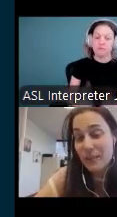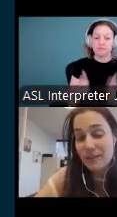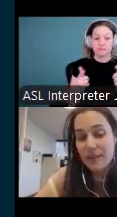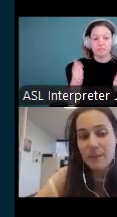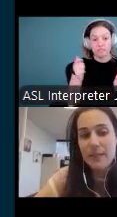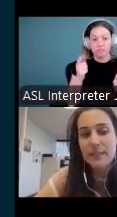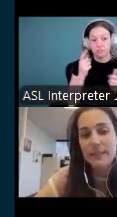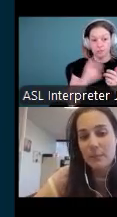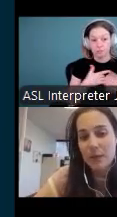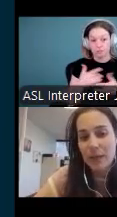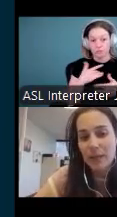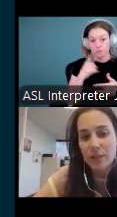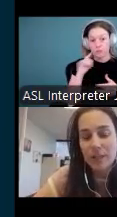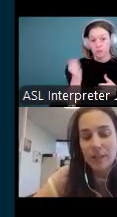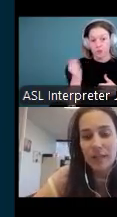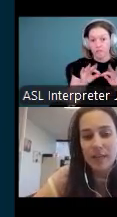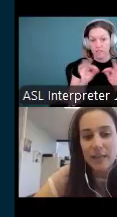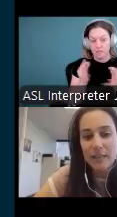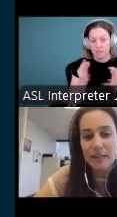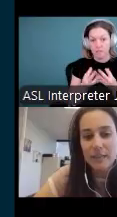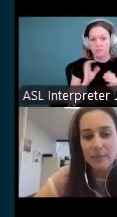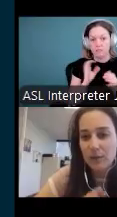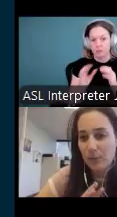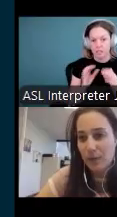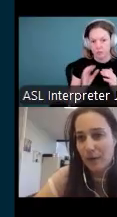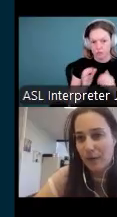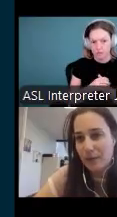these families is communication, and so they're working with